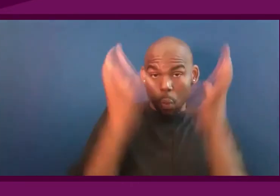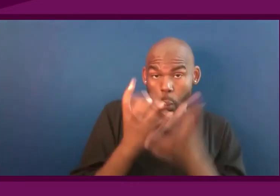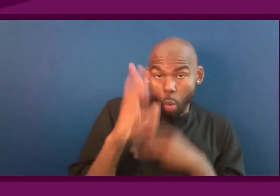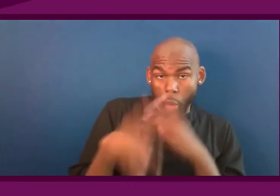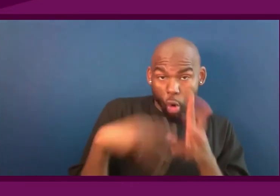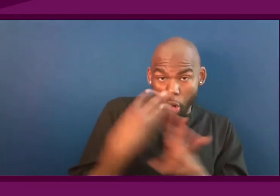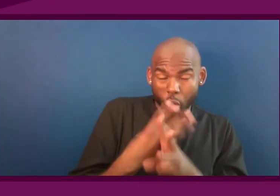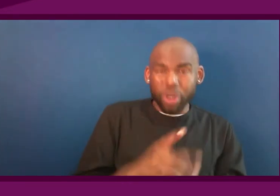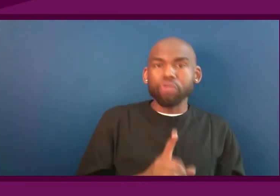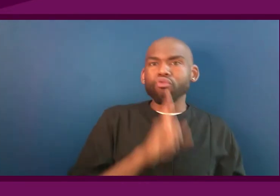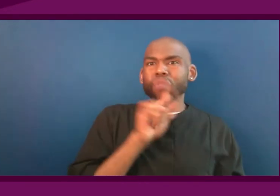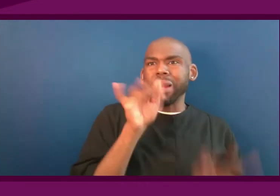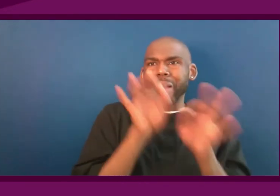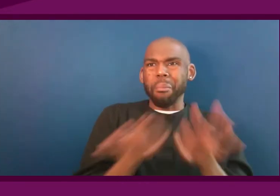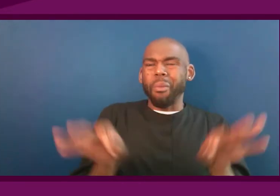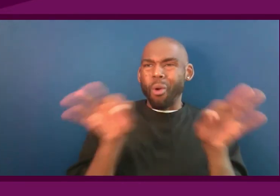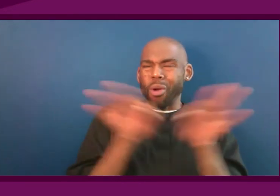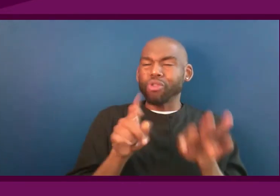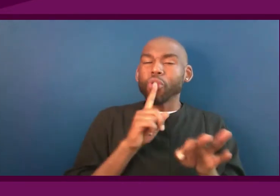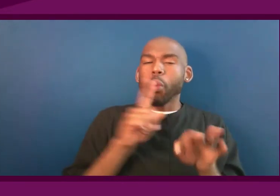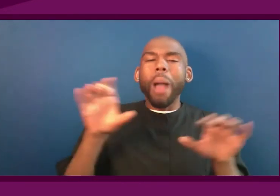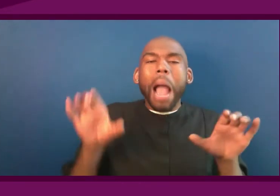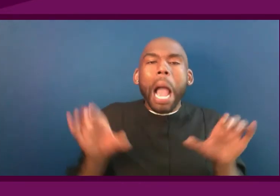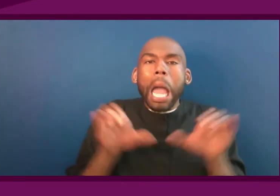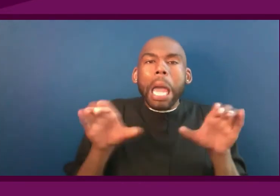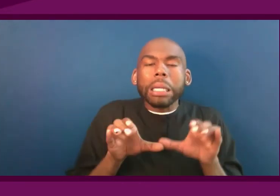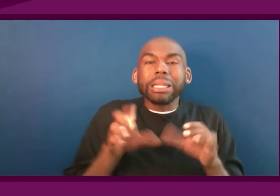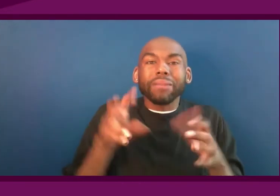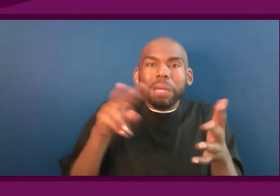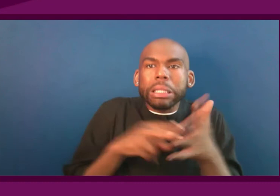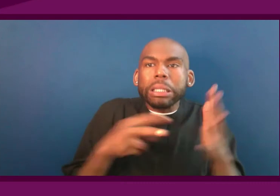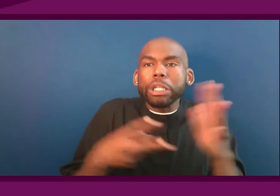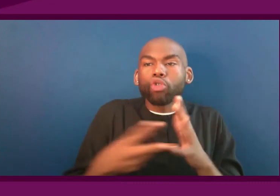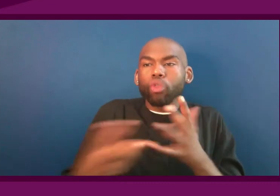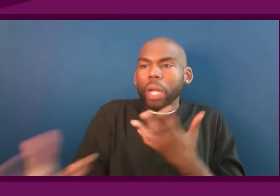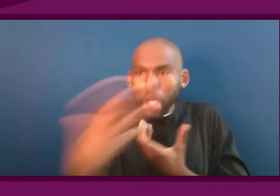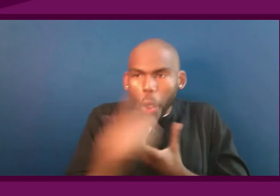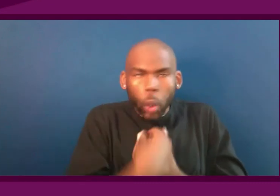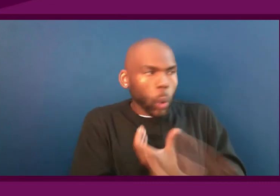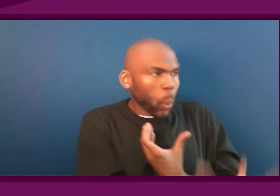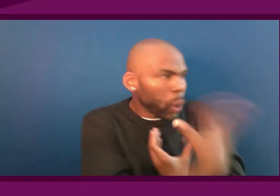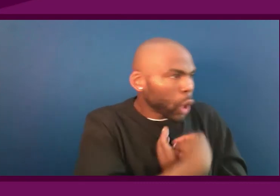corporations are starting to employ people with disabilities. I love it. But I started noticing,